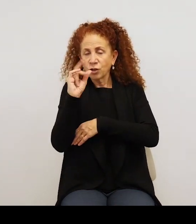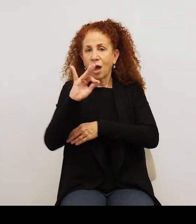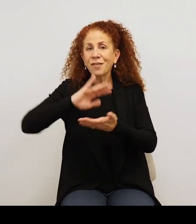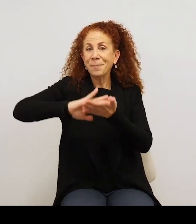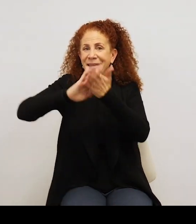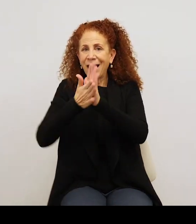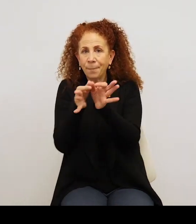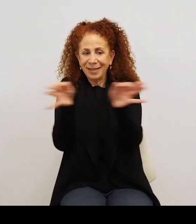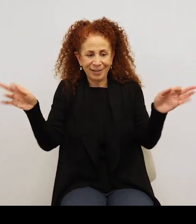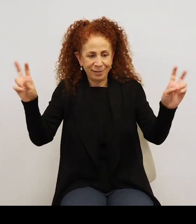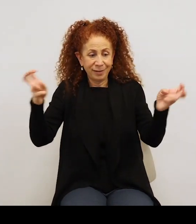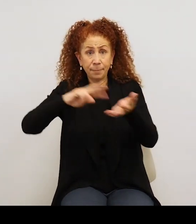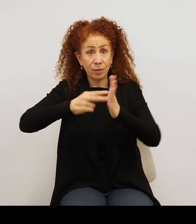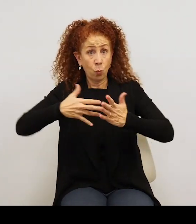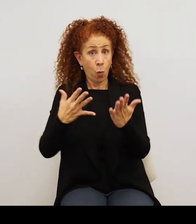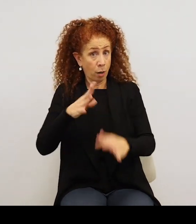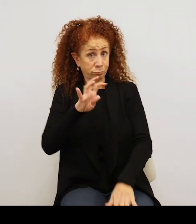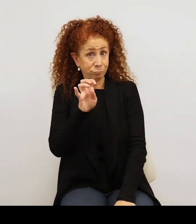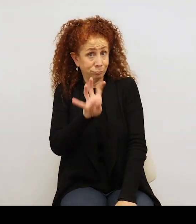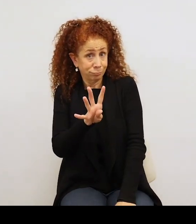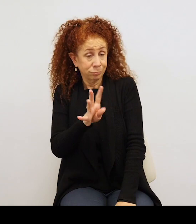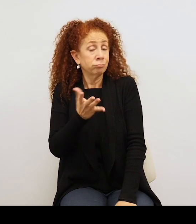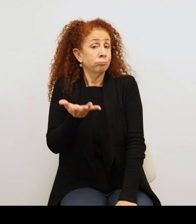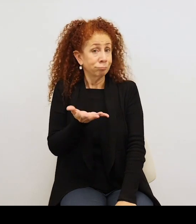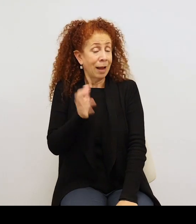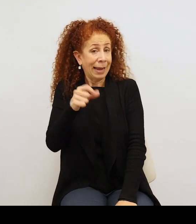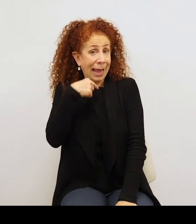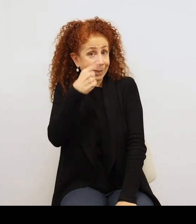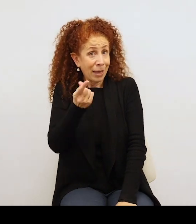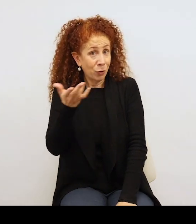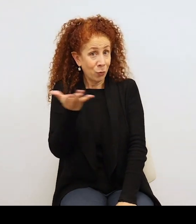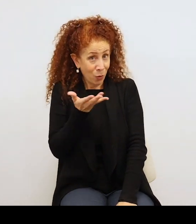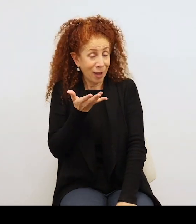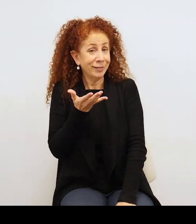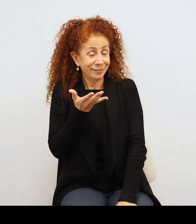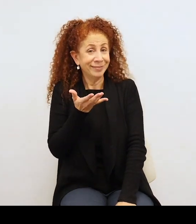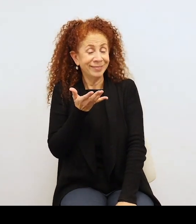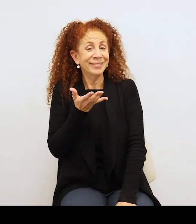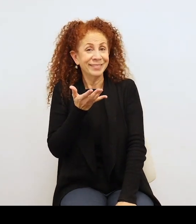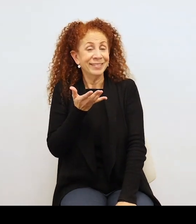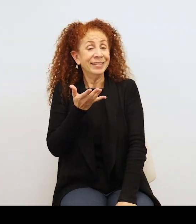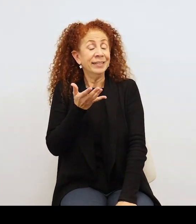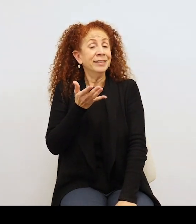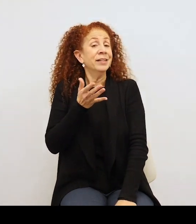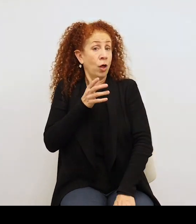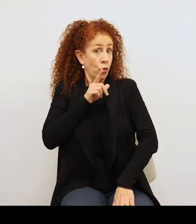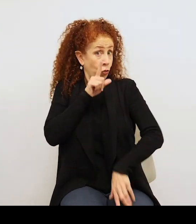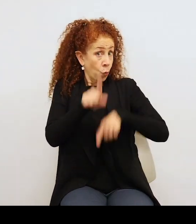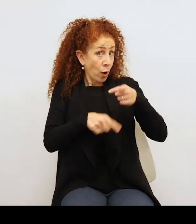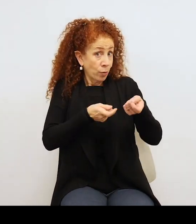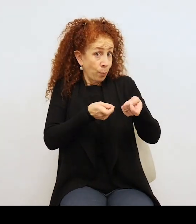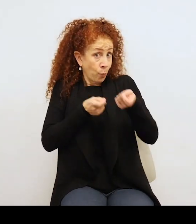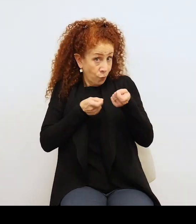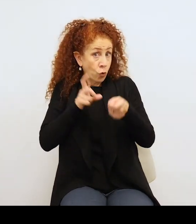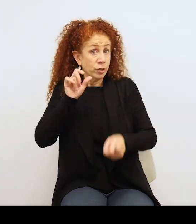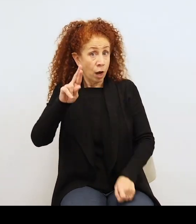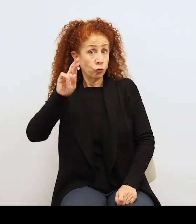What does that mean, you might wonder? What I can tell you about this is that the questions that provoke Dr. Roy's research